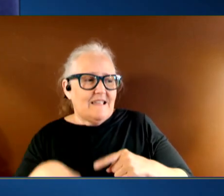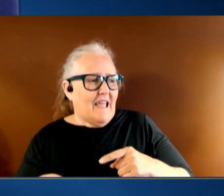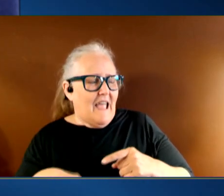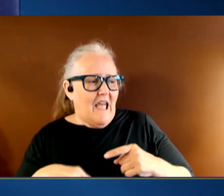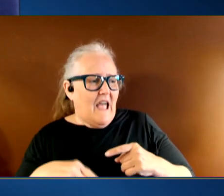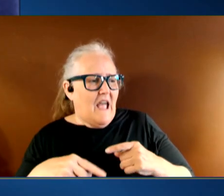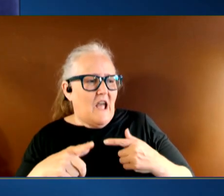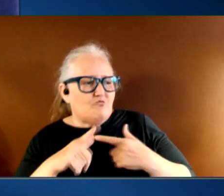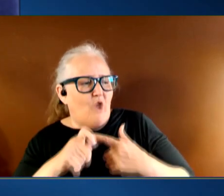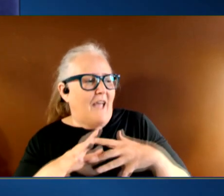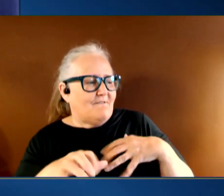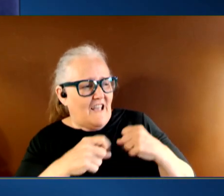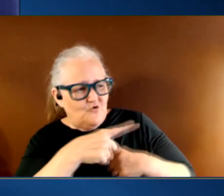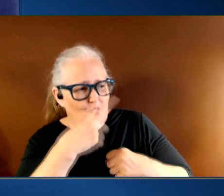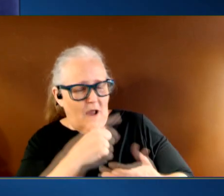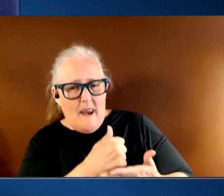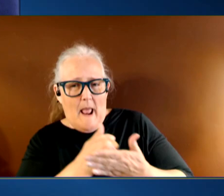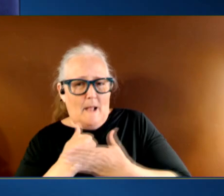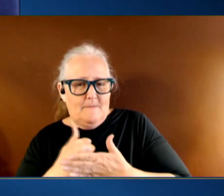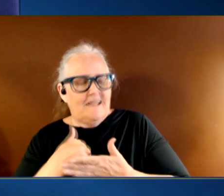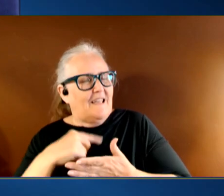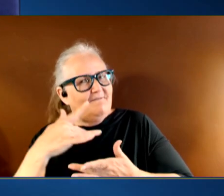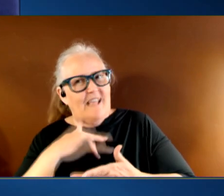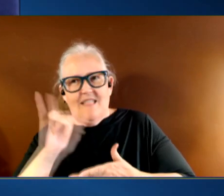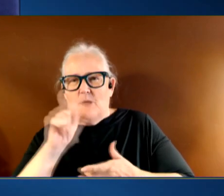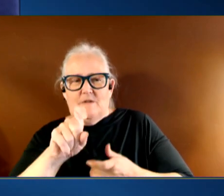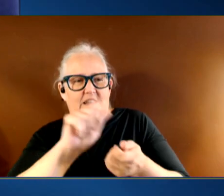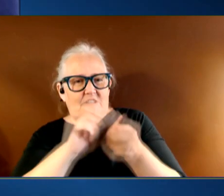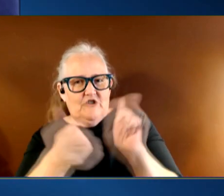because we really have to make a change." And I said, "Sure. But only for a year." So,